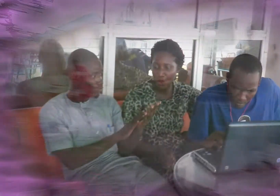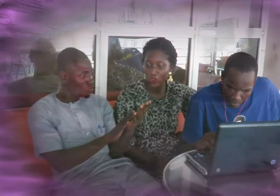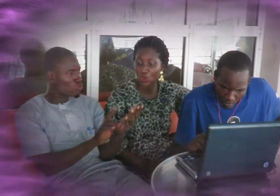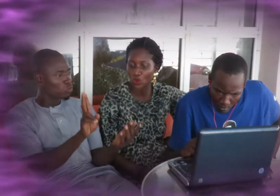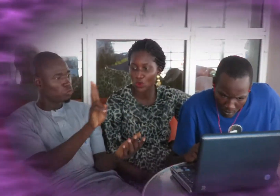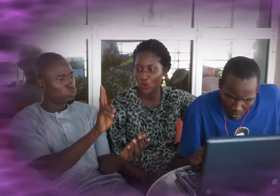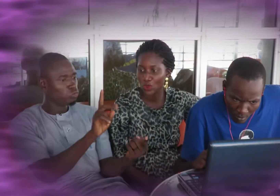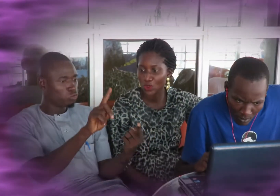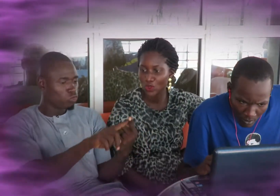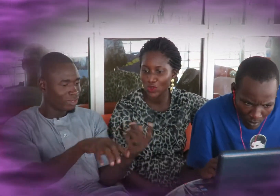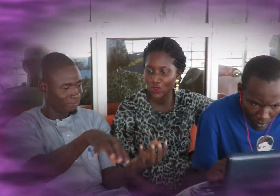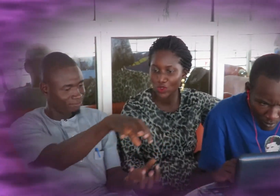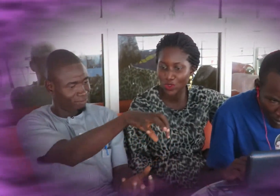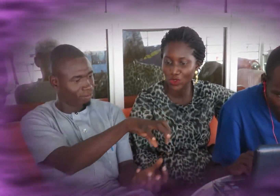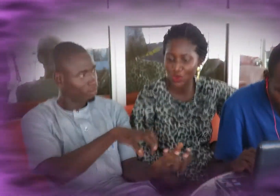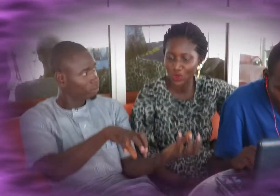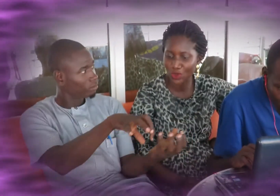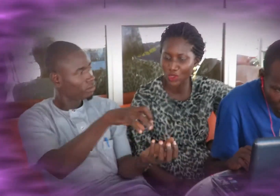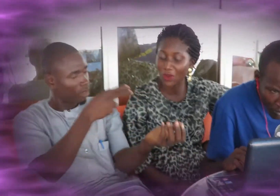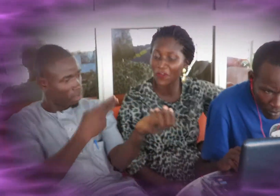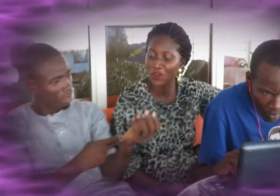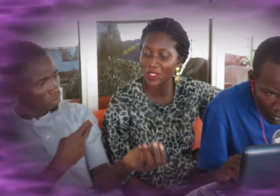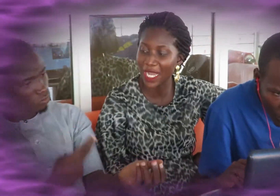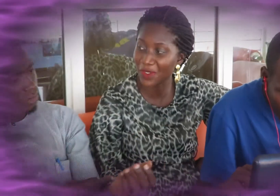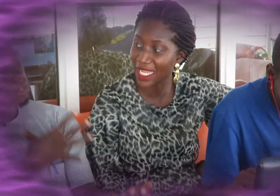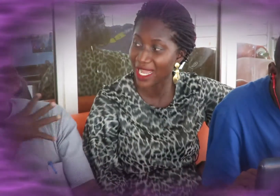world needs to, you know pay more attention to the